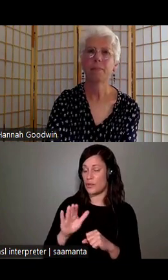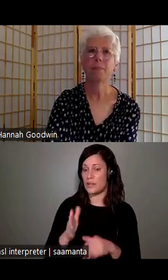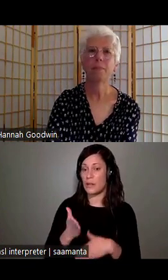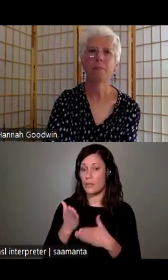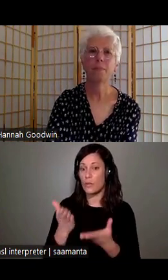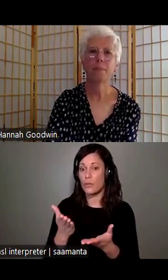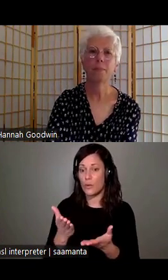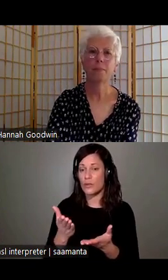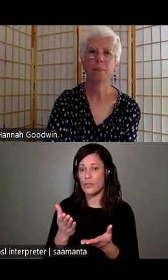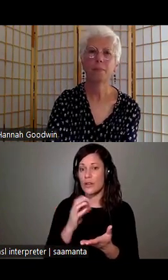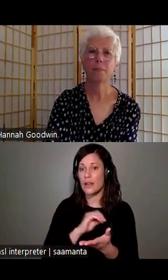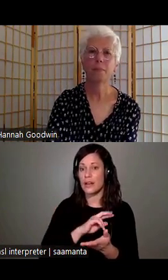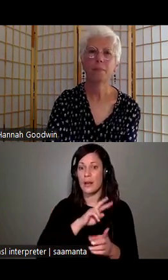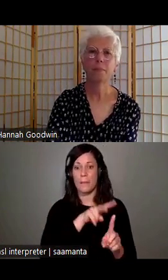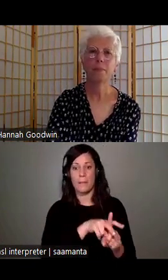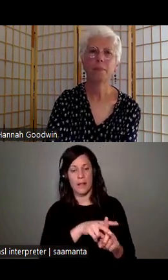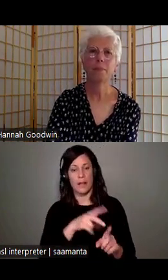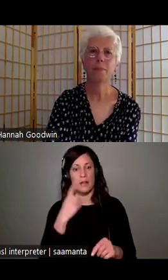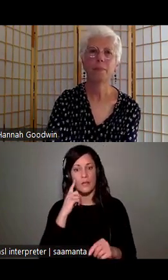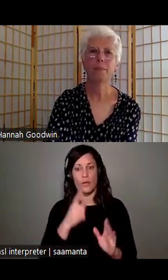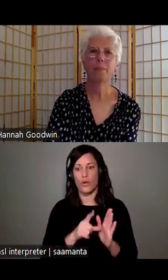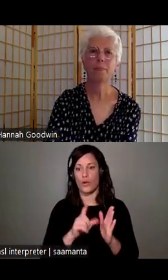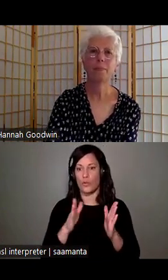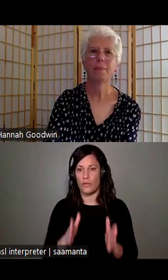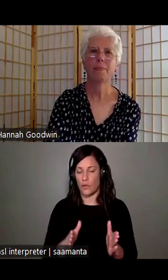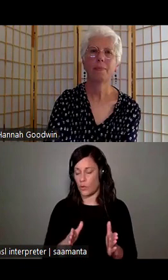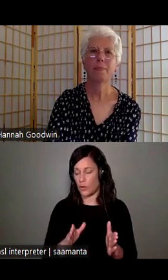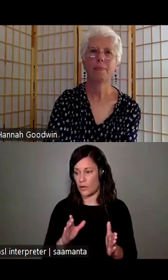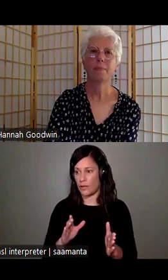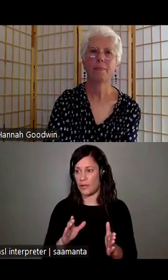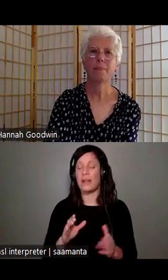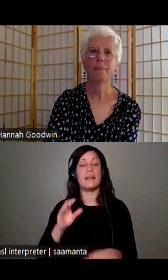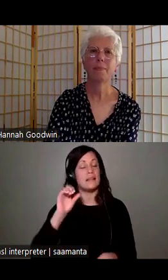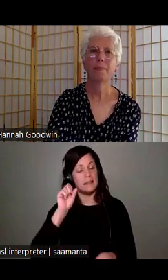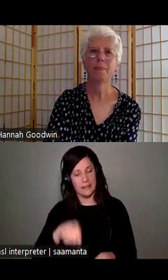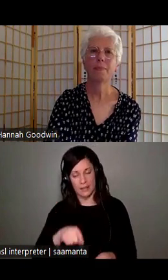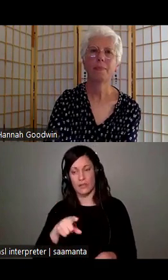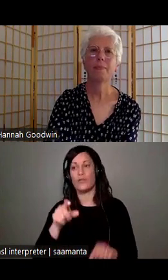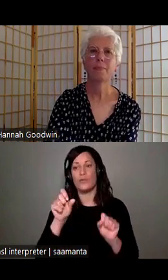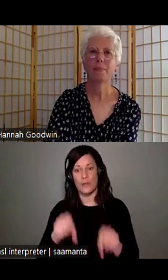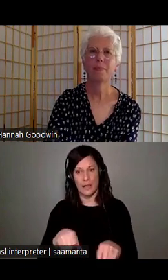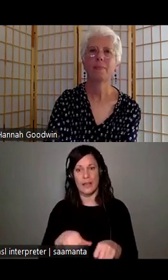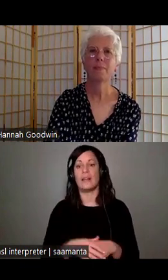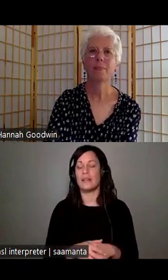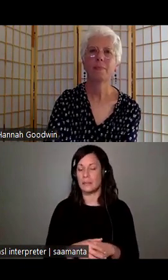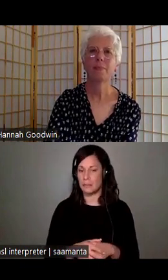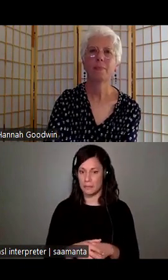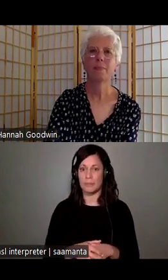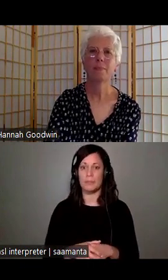and also apply to be a reviewer? The answer is yes, absolutely.